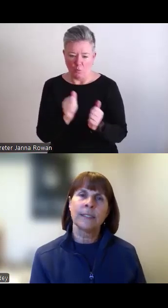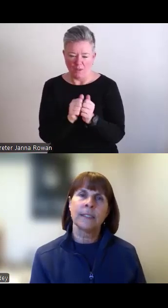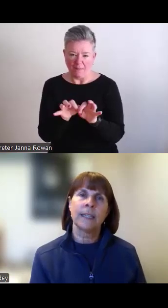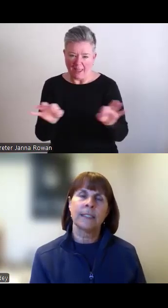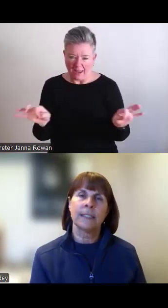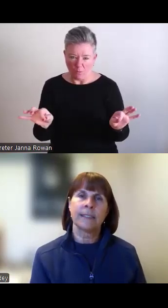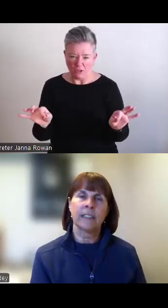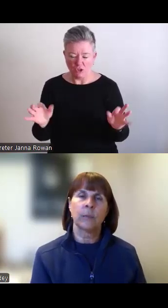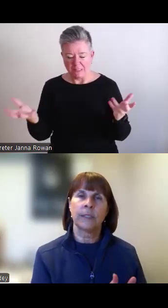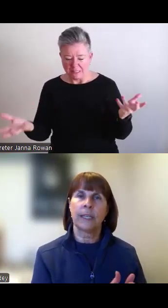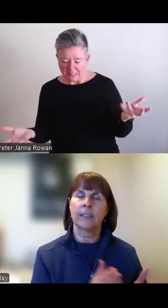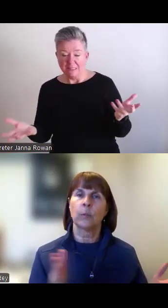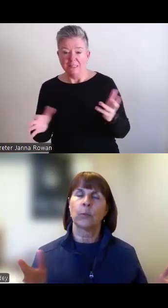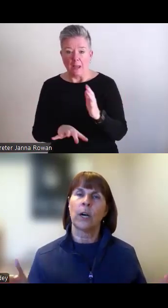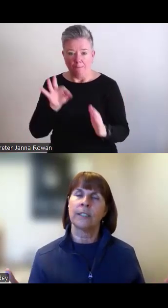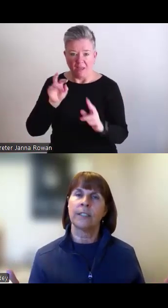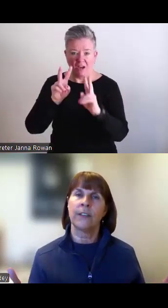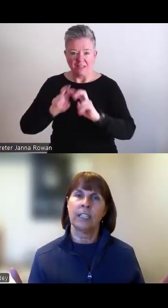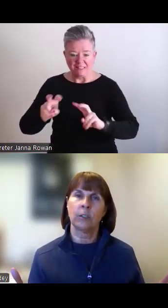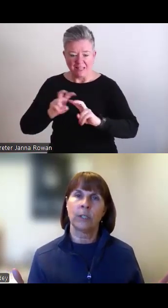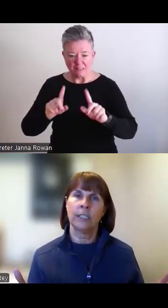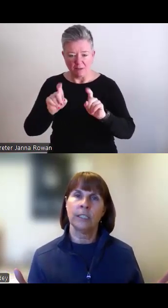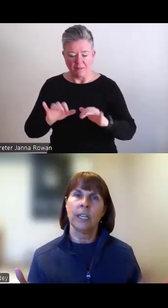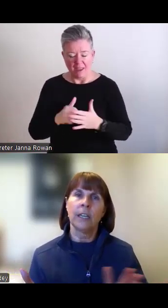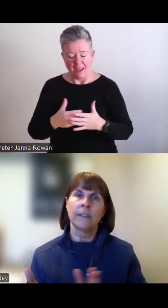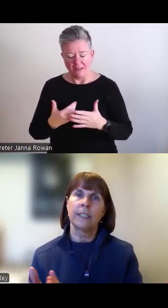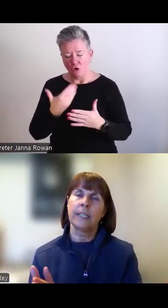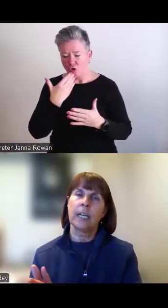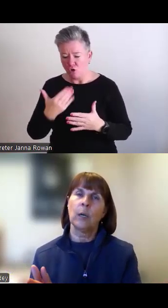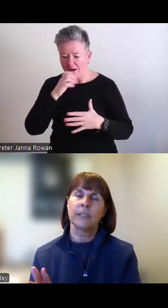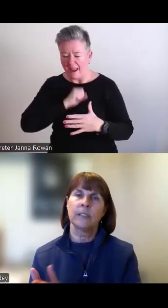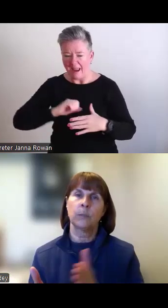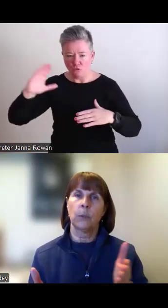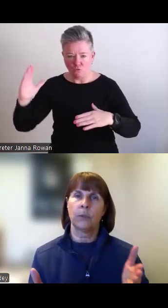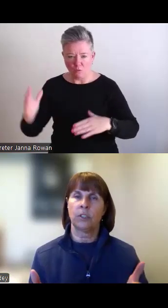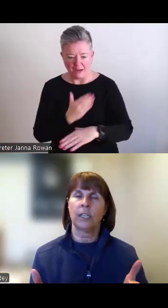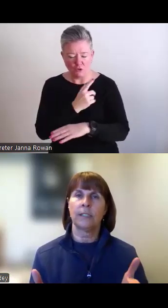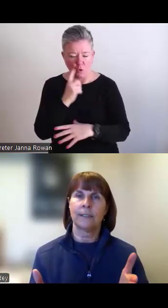please select an assessment that has a broad enough age range that it encompasses both the